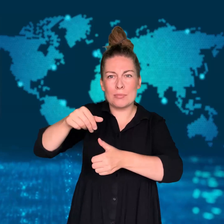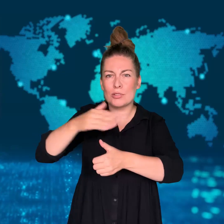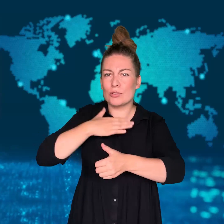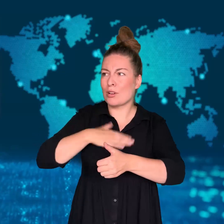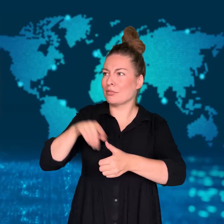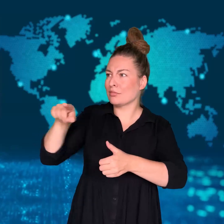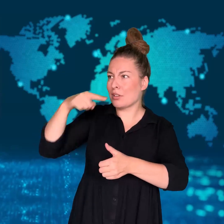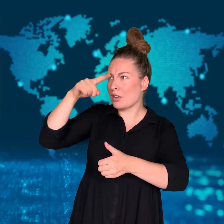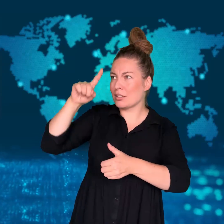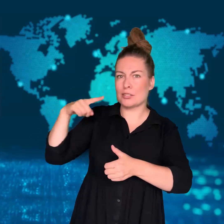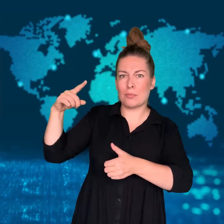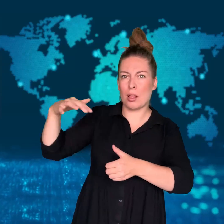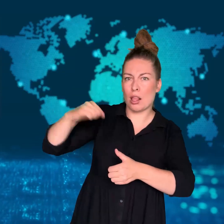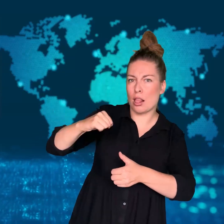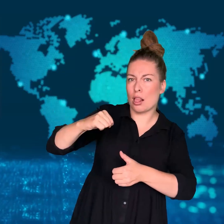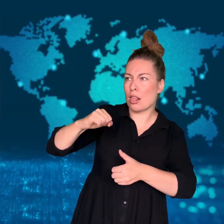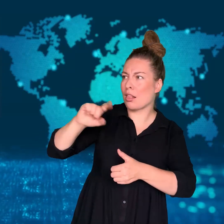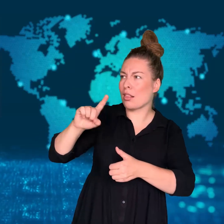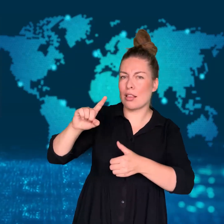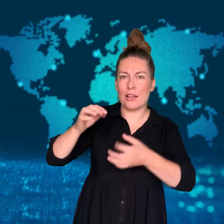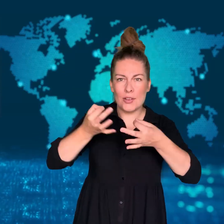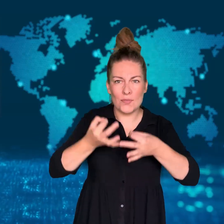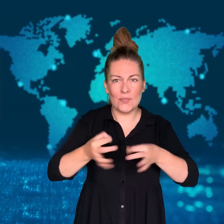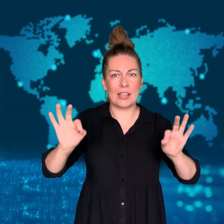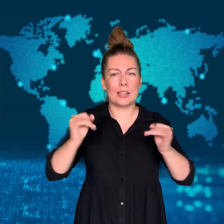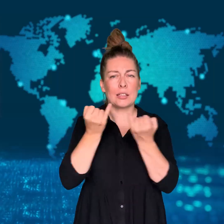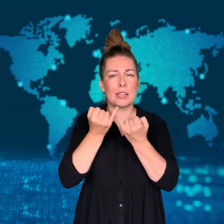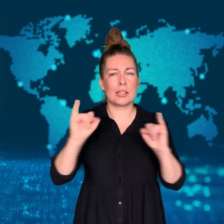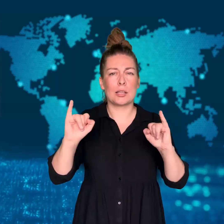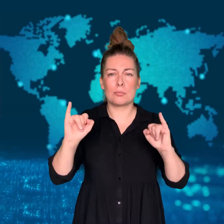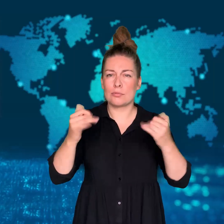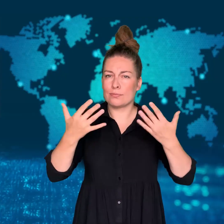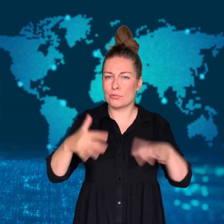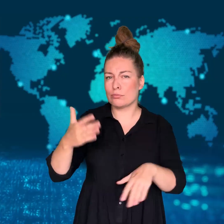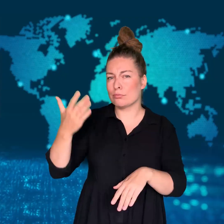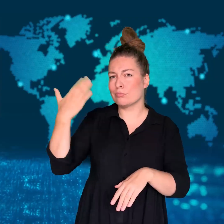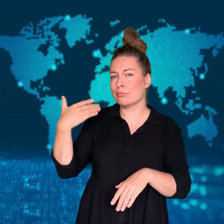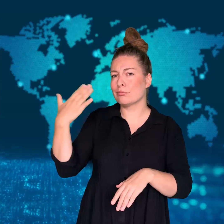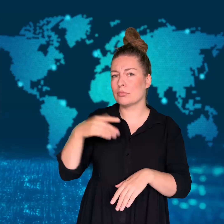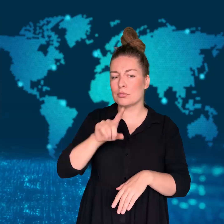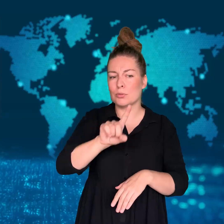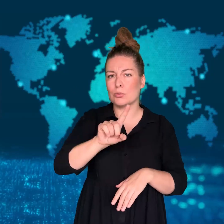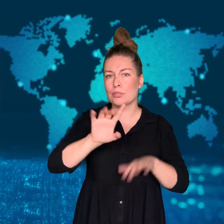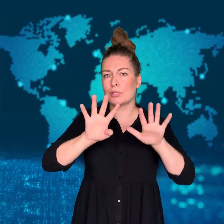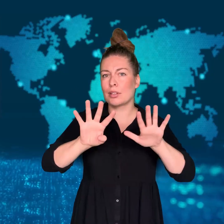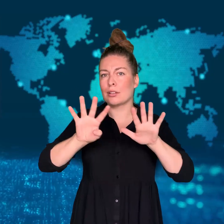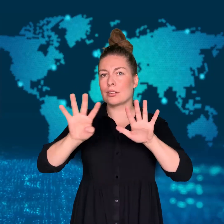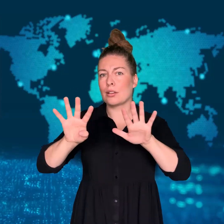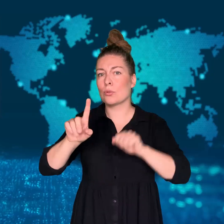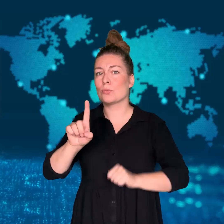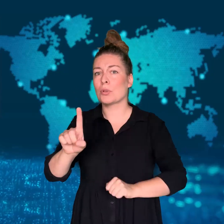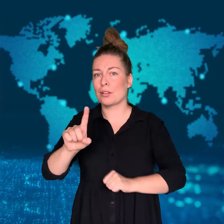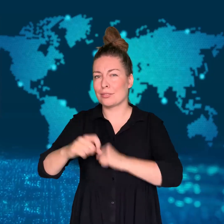That victory was won with the support of Armenia.